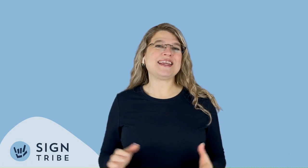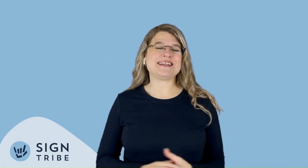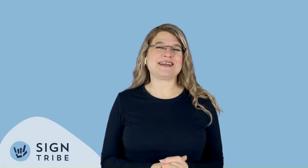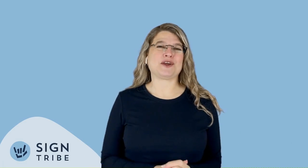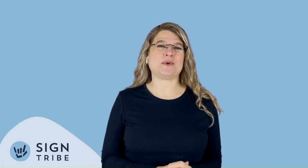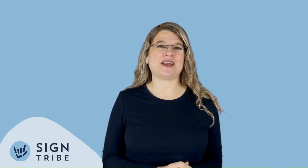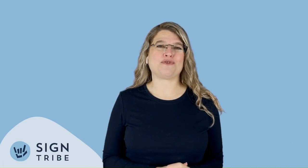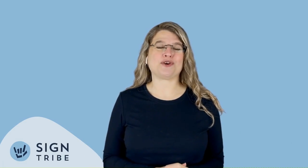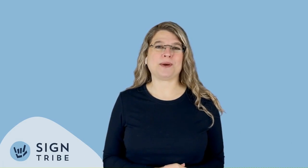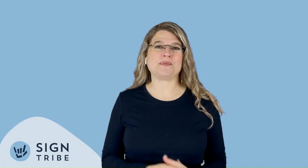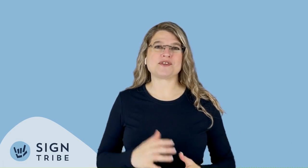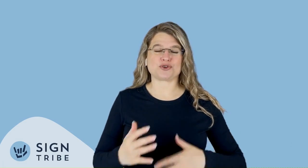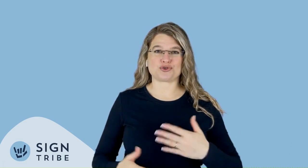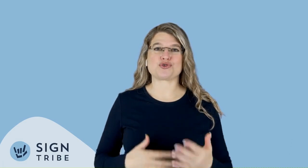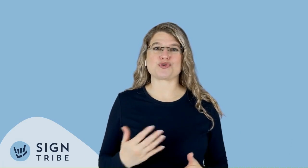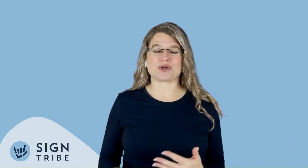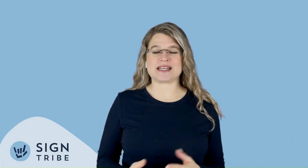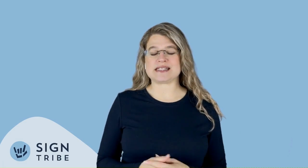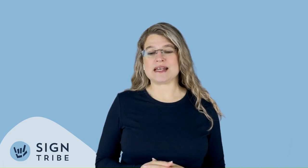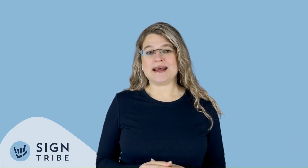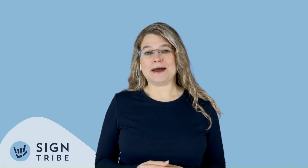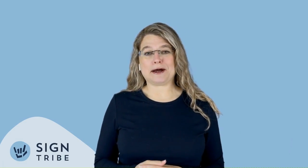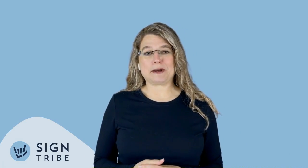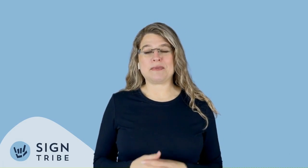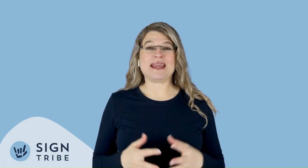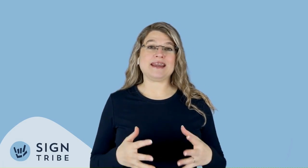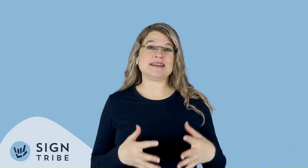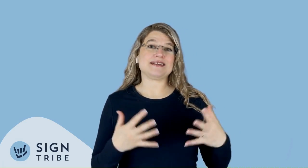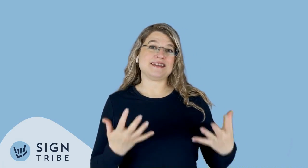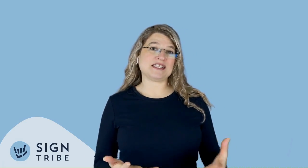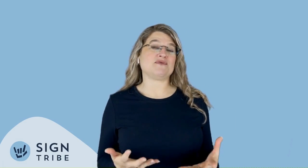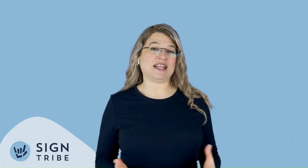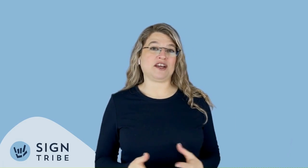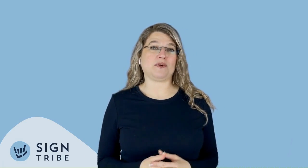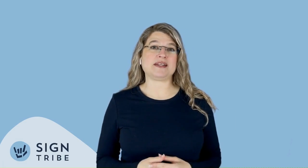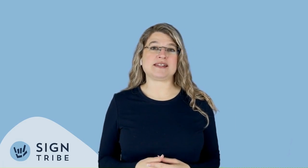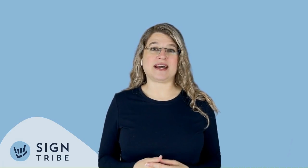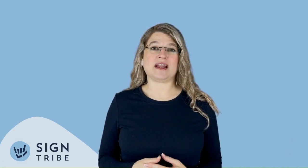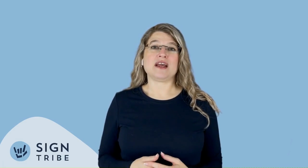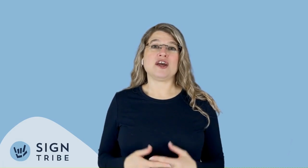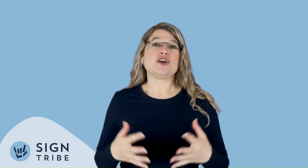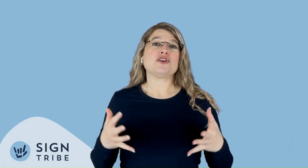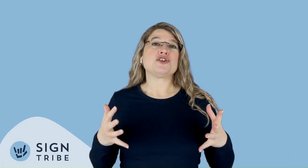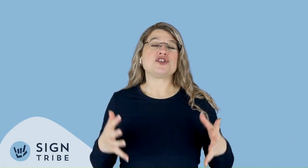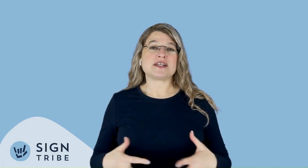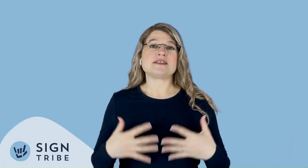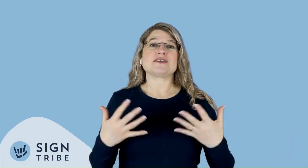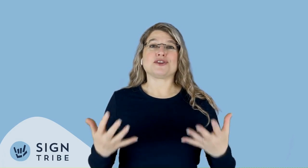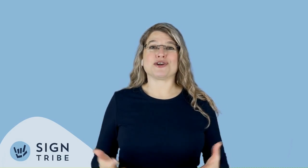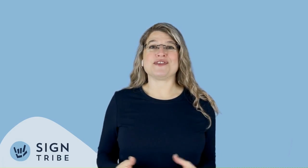key takeaway from the social stories and in this video is that there's Just learn the